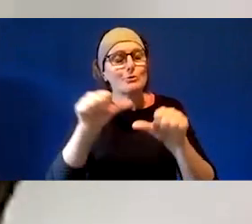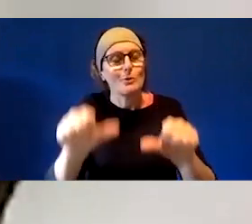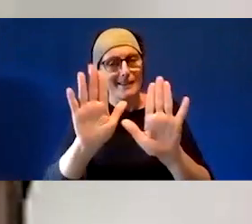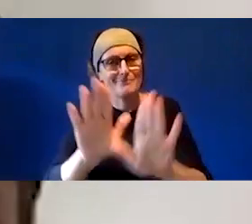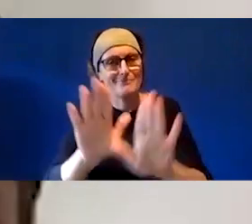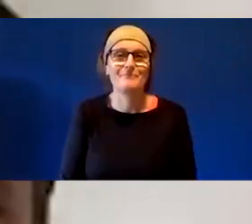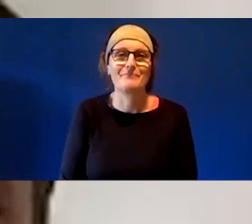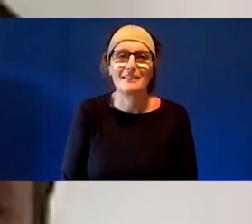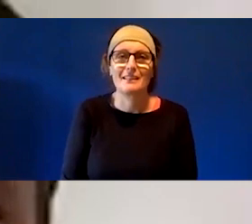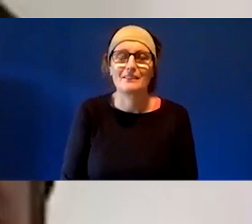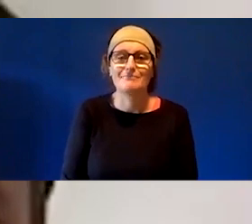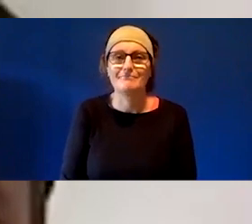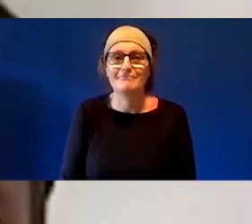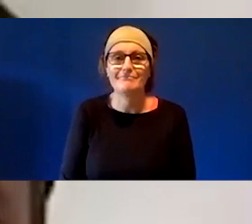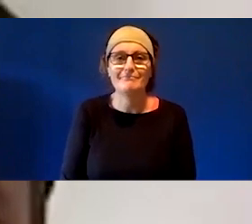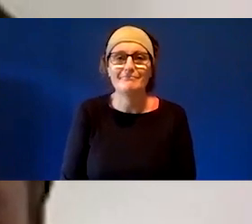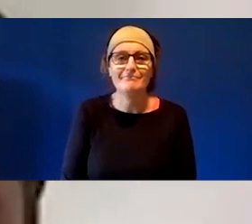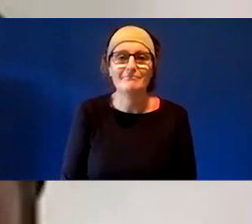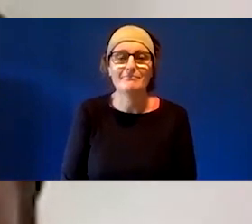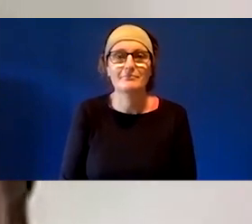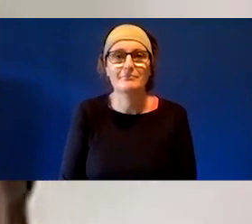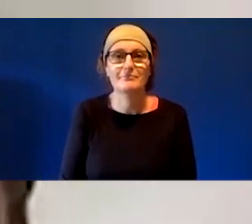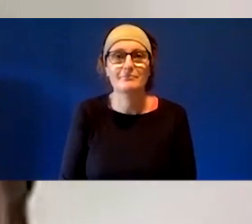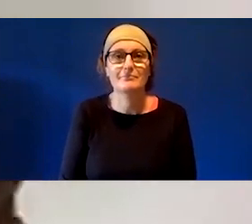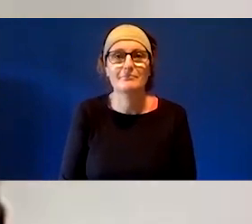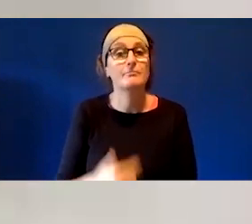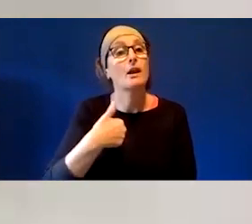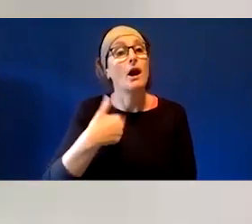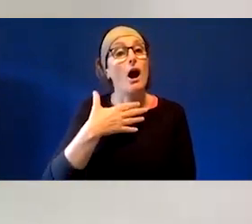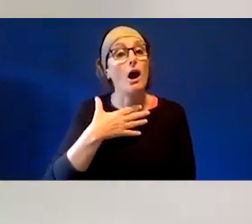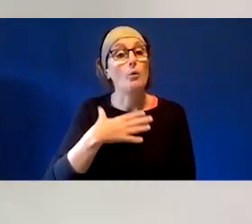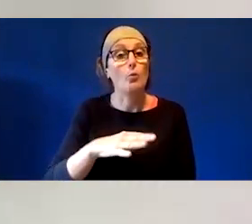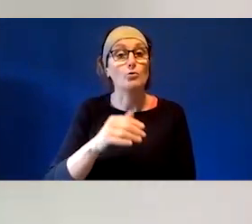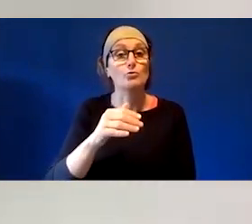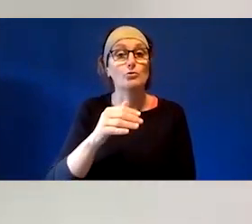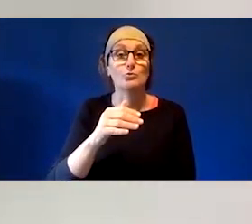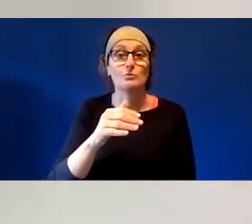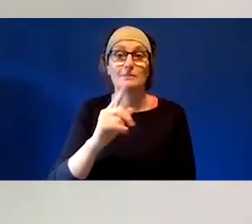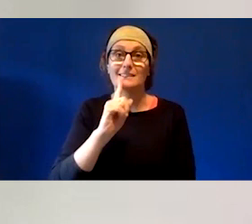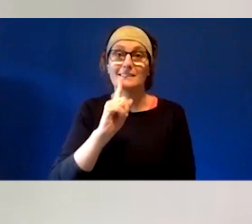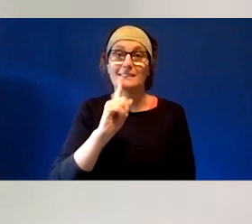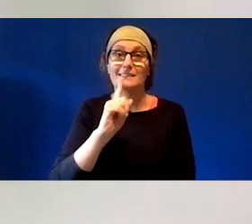I also just want to acknowledge that you're all in various locations - locations all around the country.